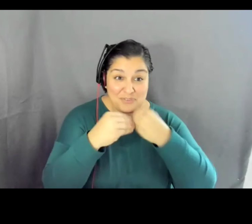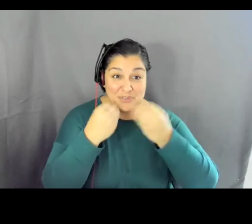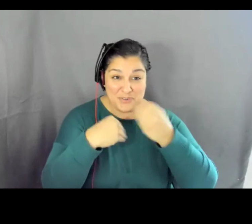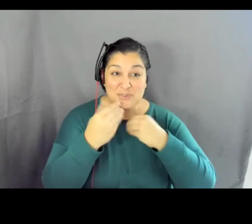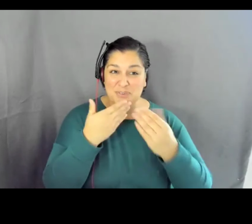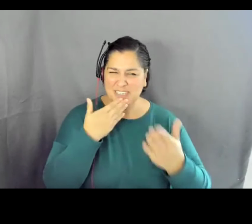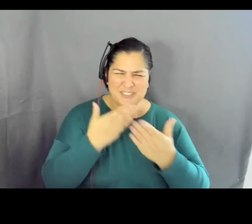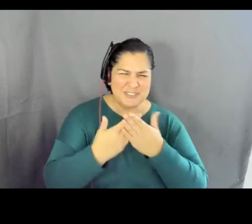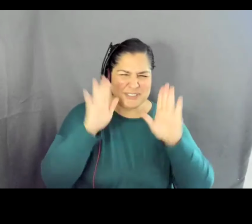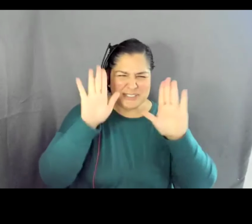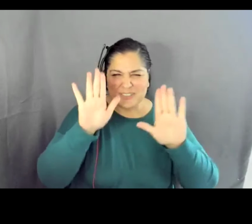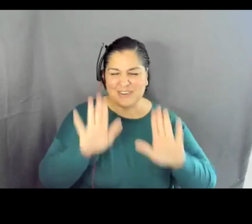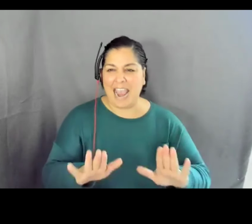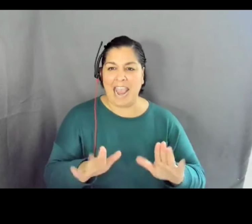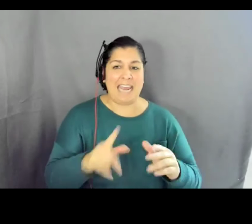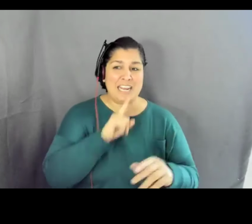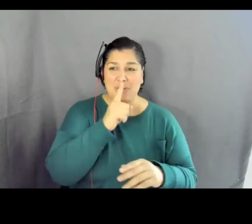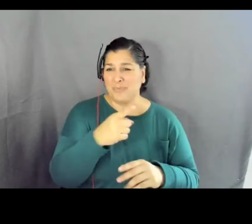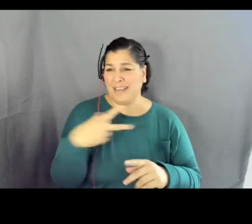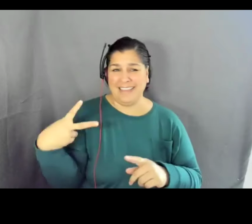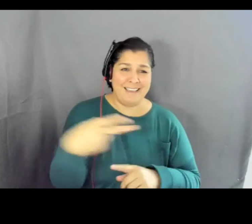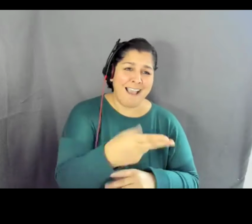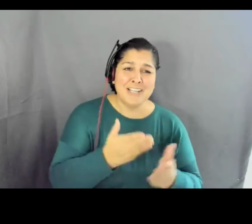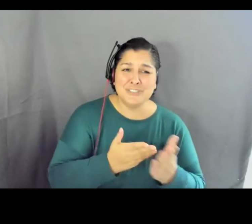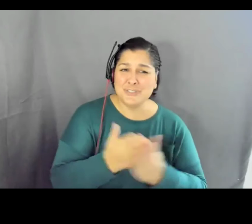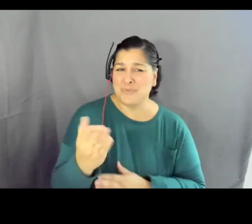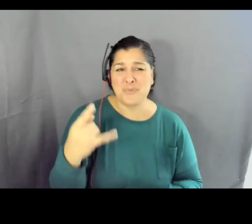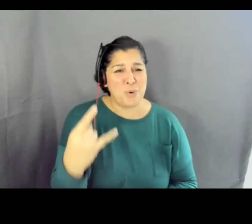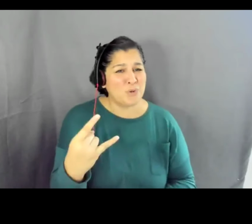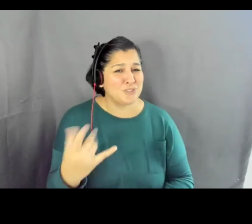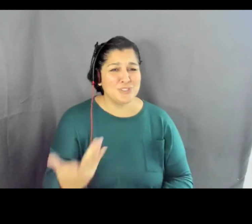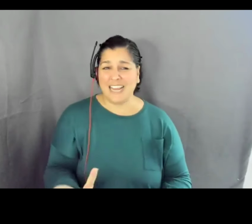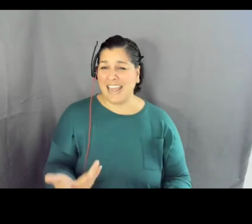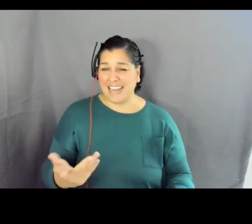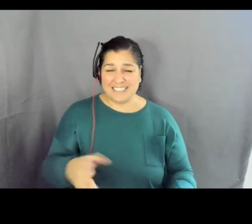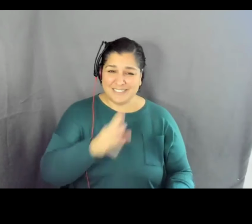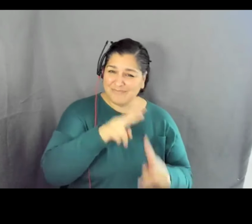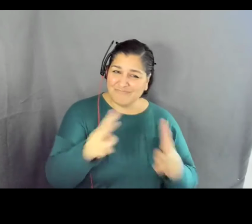It cuts through a lot of bullshit. And, also the,